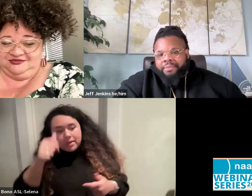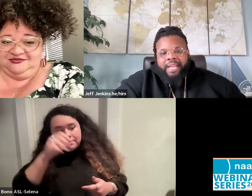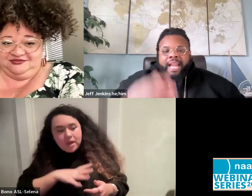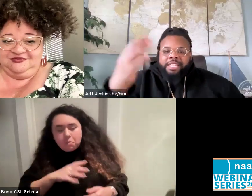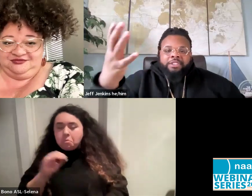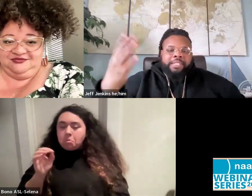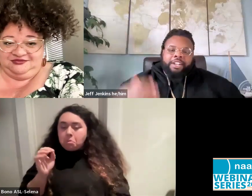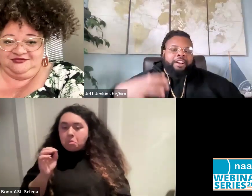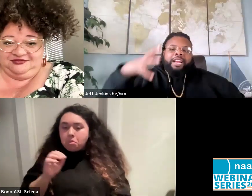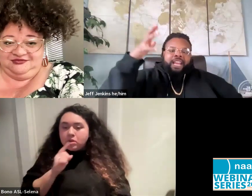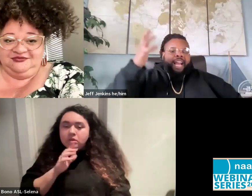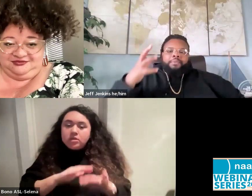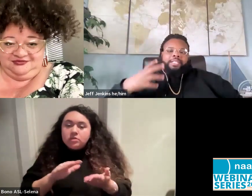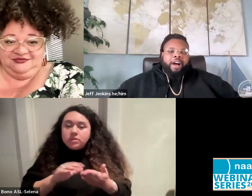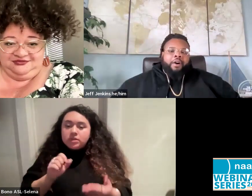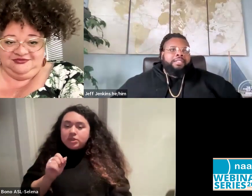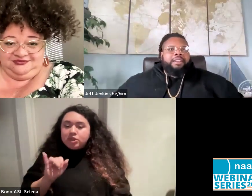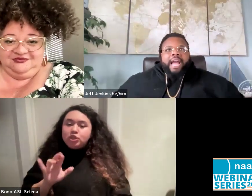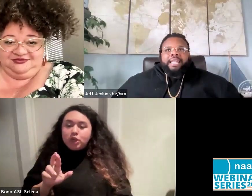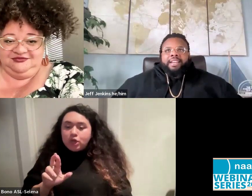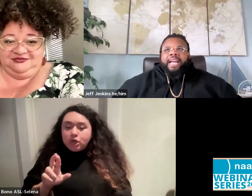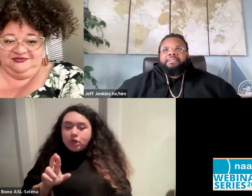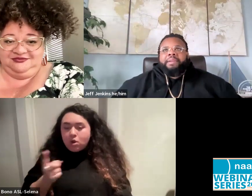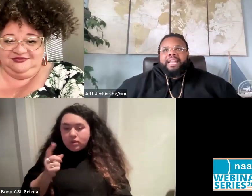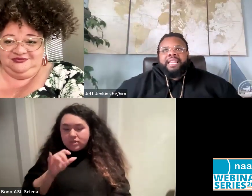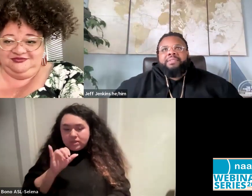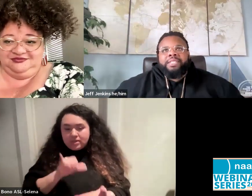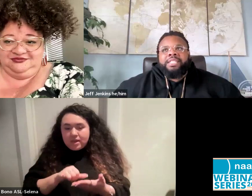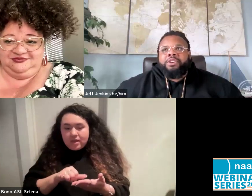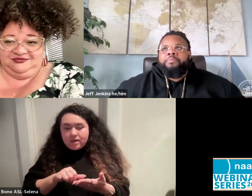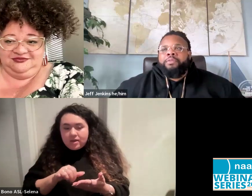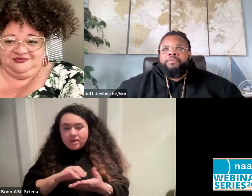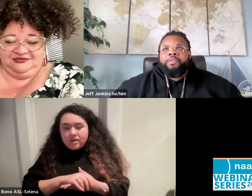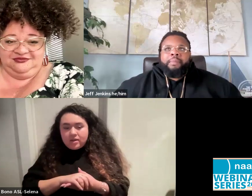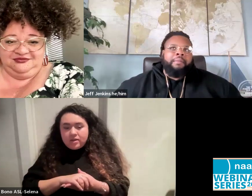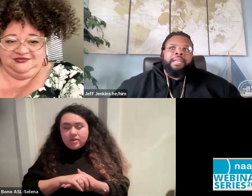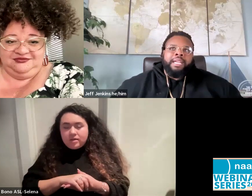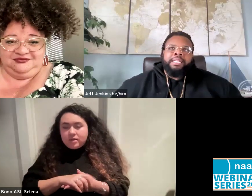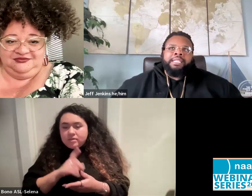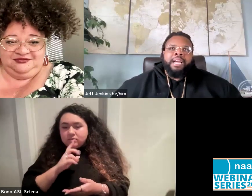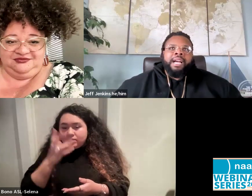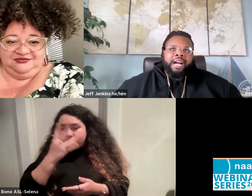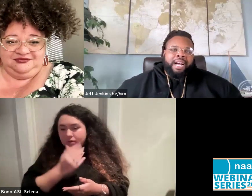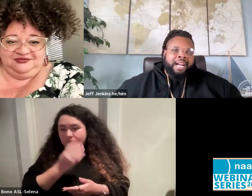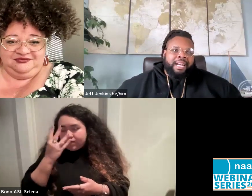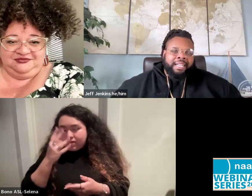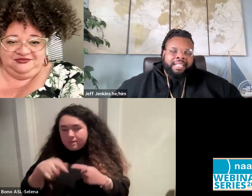It was like, Excuse me, sir. It was just all of that. So that to be, I think was just so beautiful about believe it.